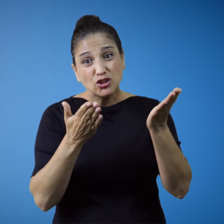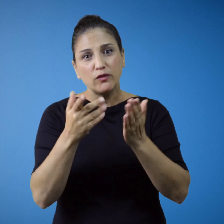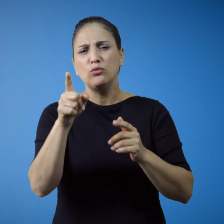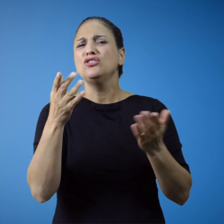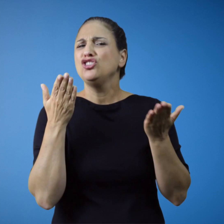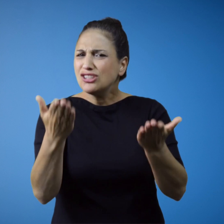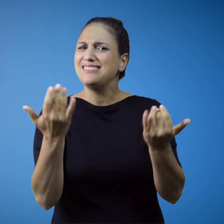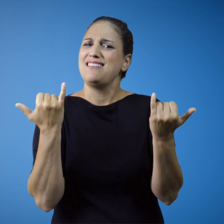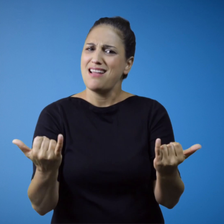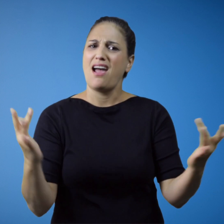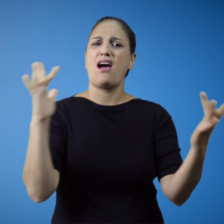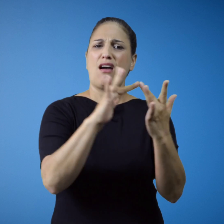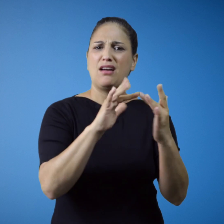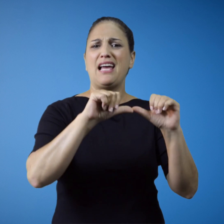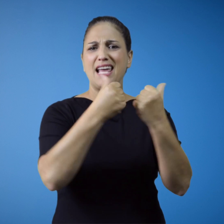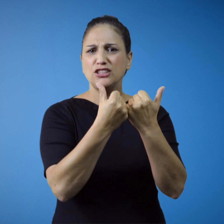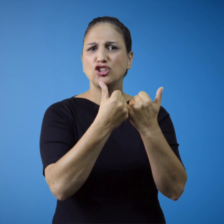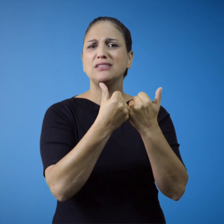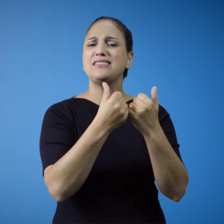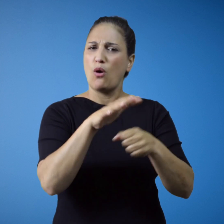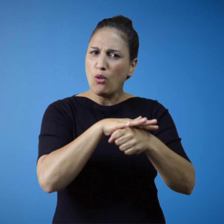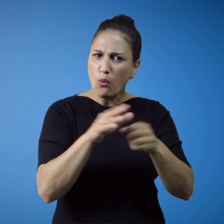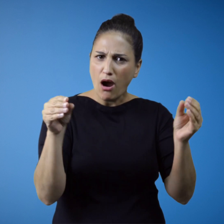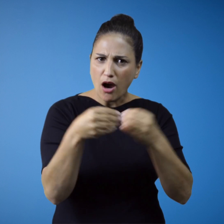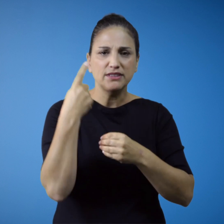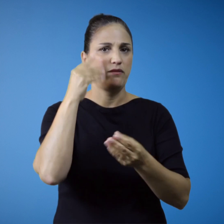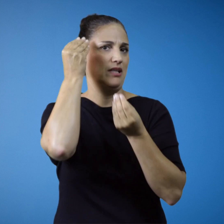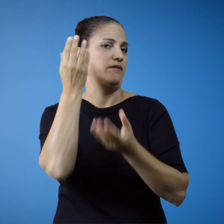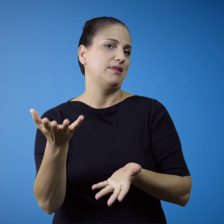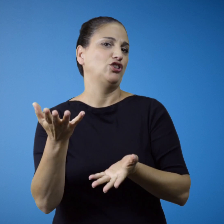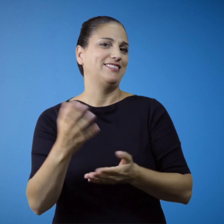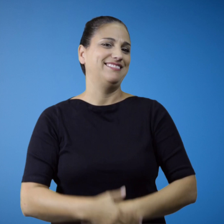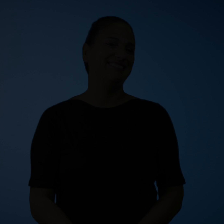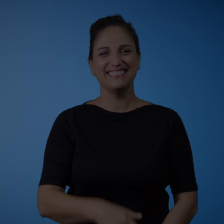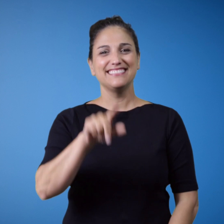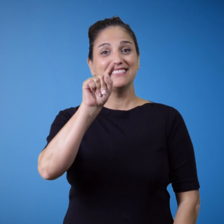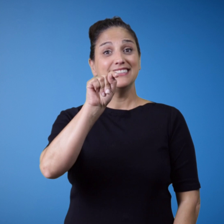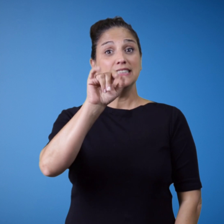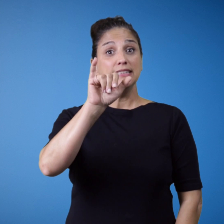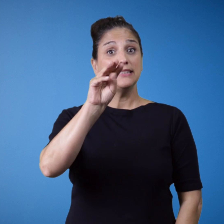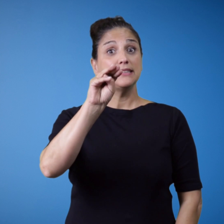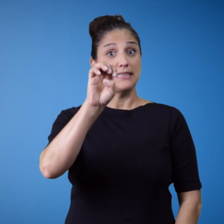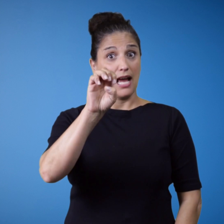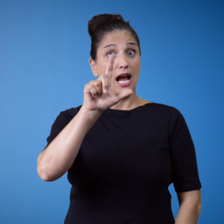and waitlist for services, it is recommended that you contact the agency for the local office for more information.